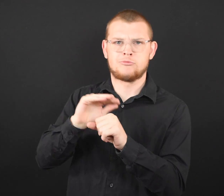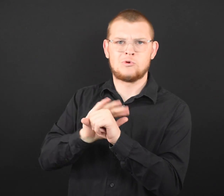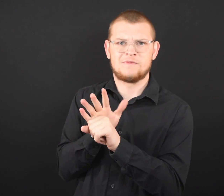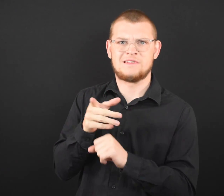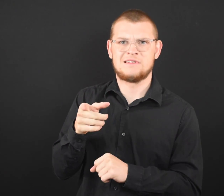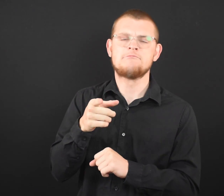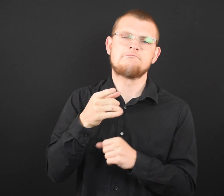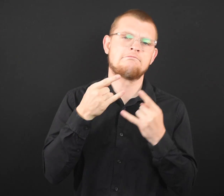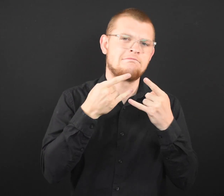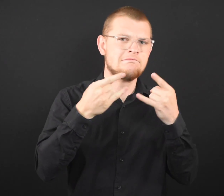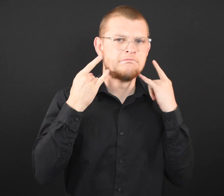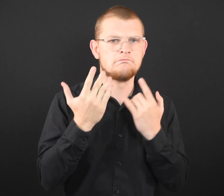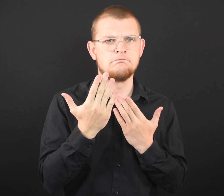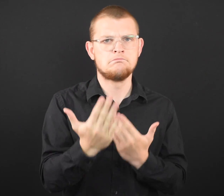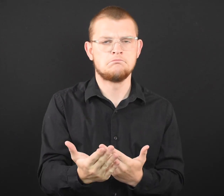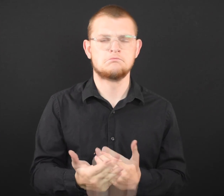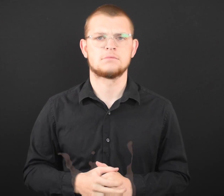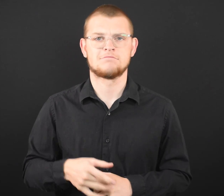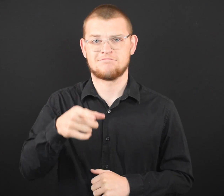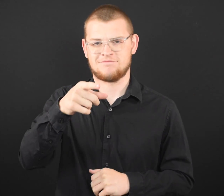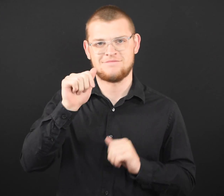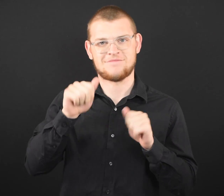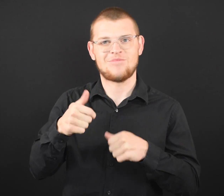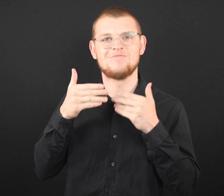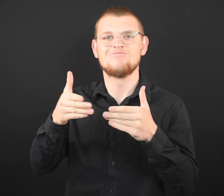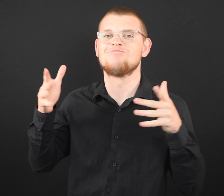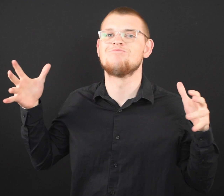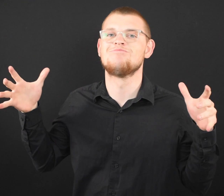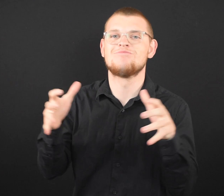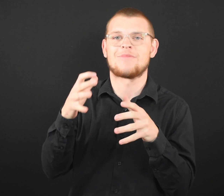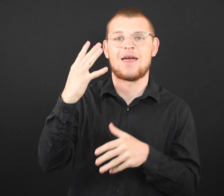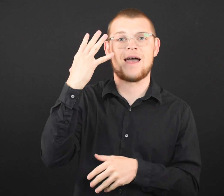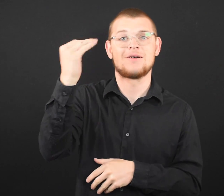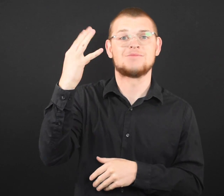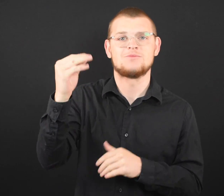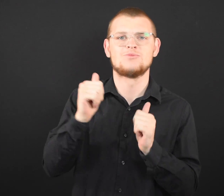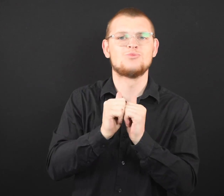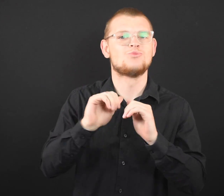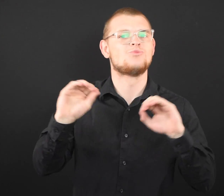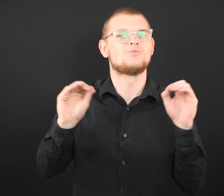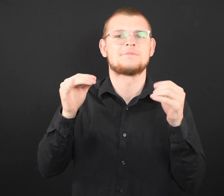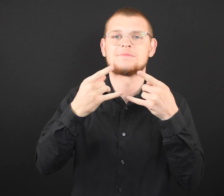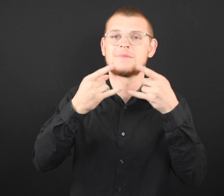risk for severe illness from COVID-19. ● You can gather with others outdoors